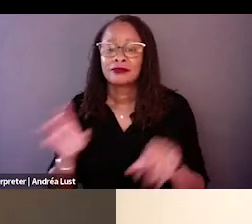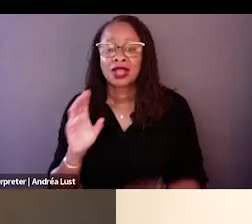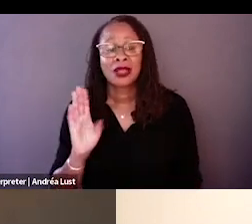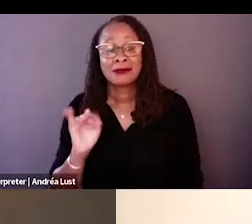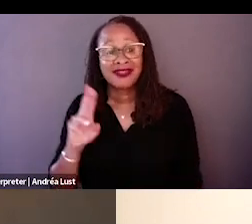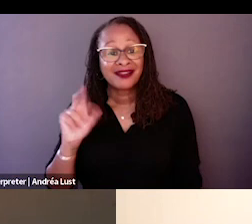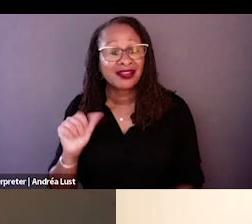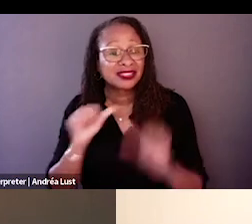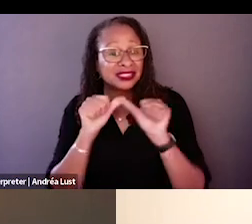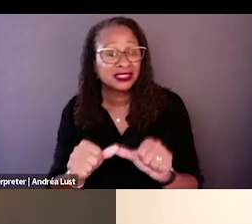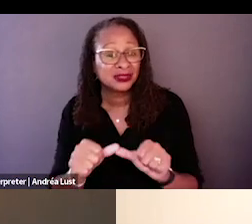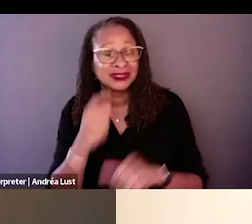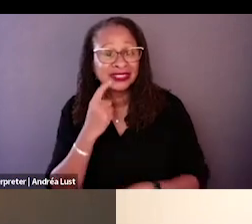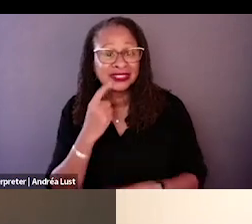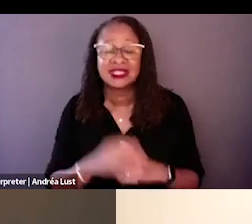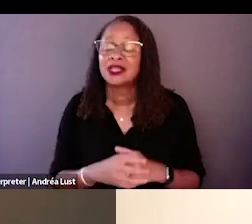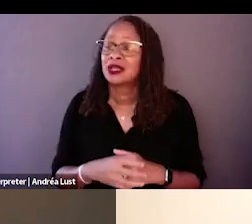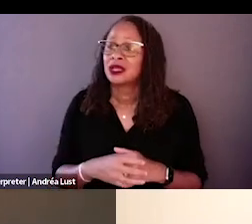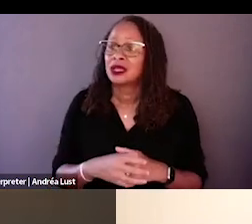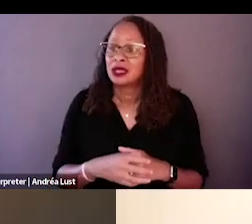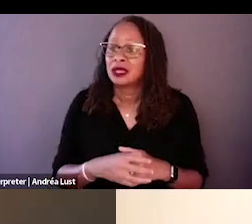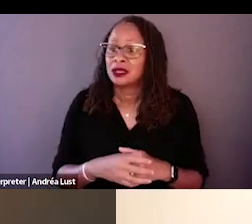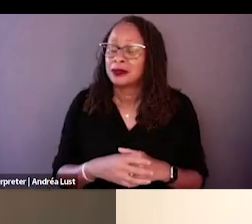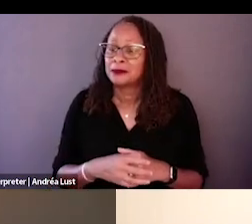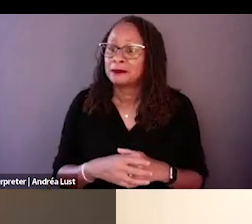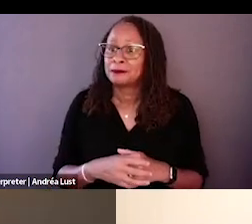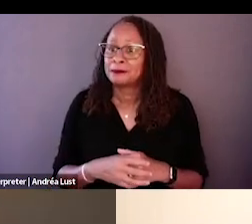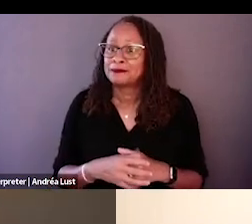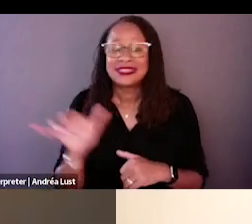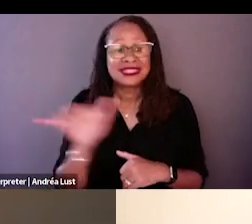You can then bring the sound and image prosecute the time together.